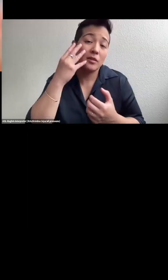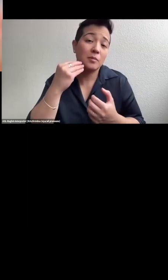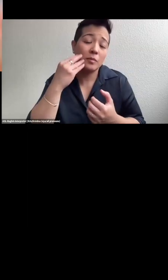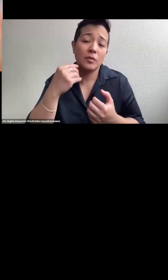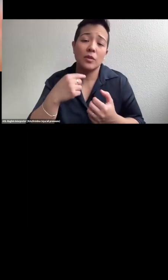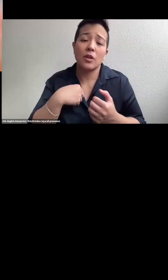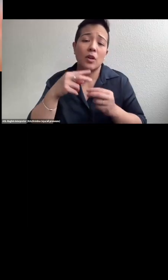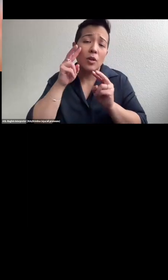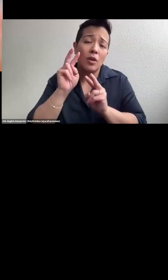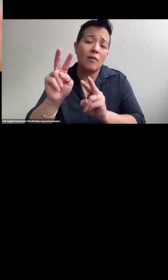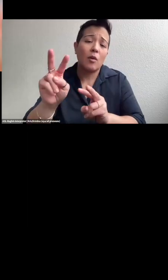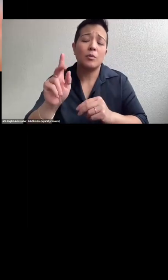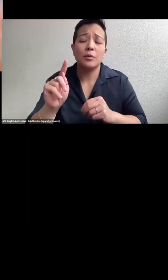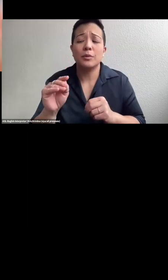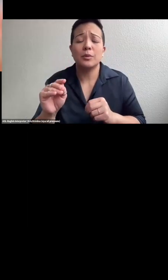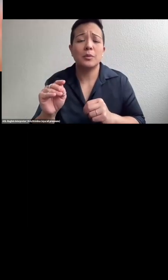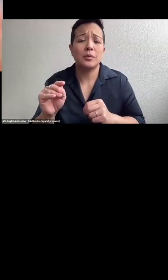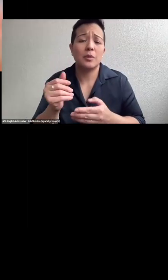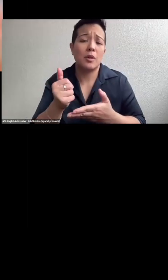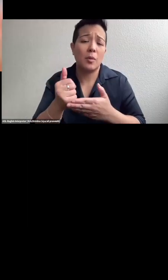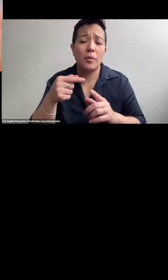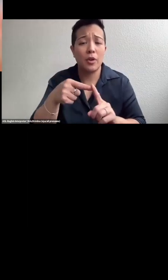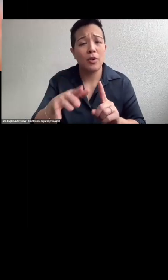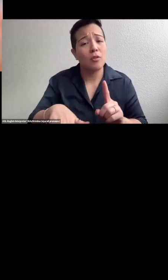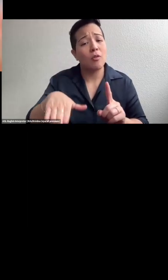forward to helping her grow up and seeing who she